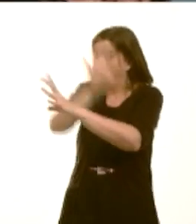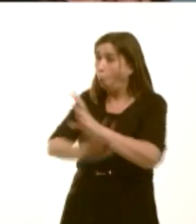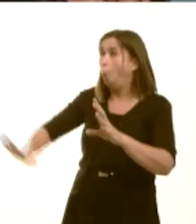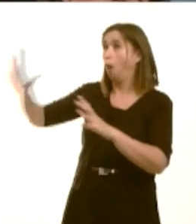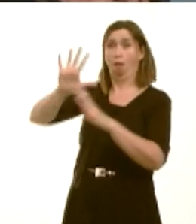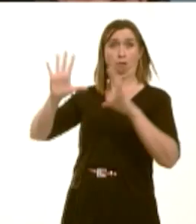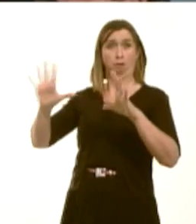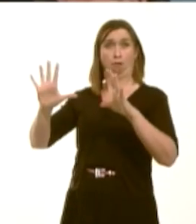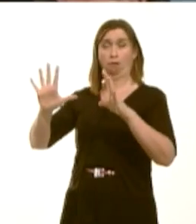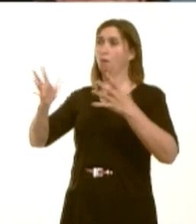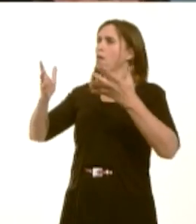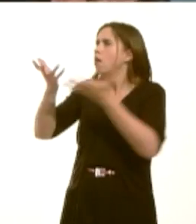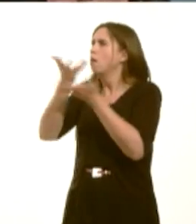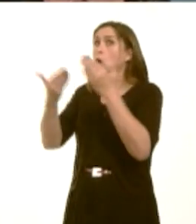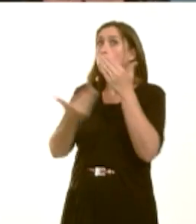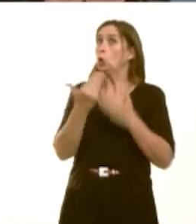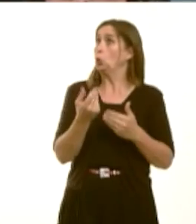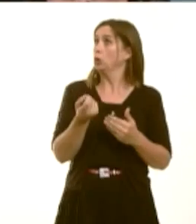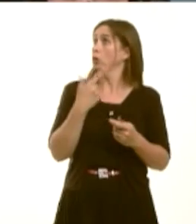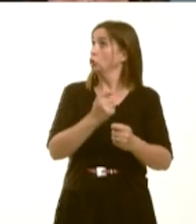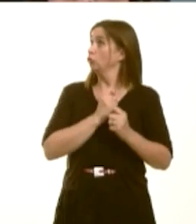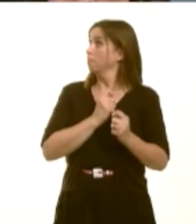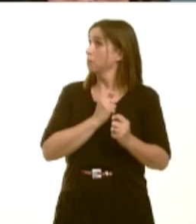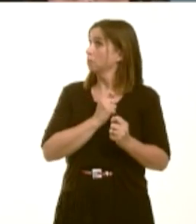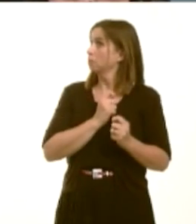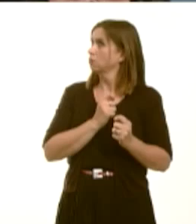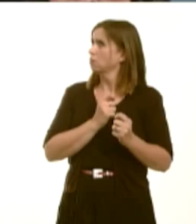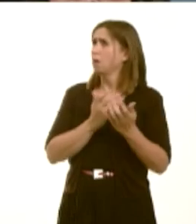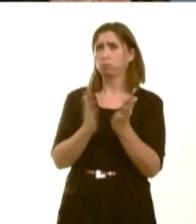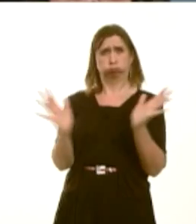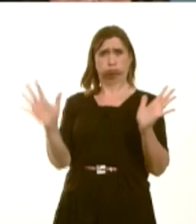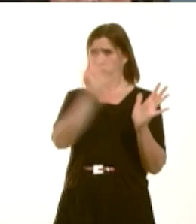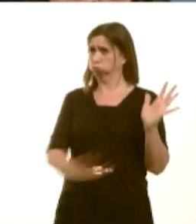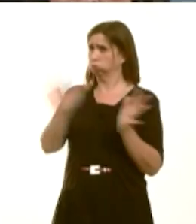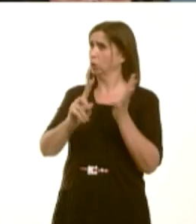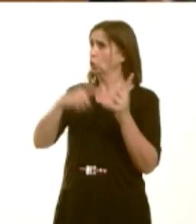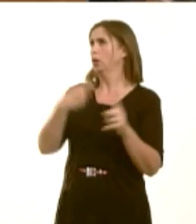new treatments can become more widely available across the whole of the United Kingdom and